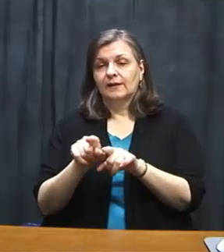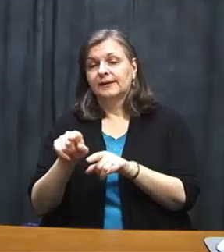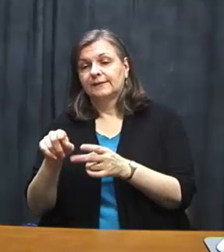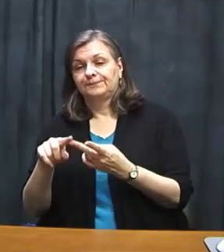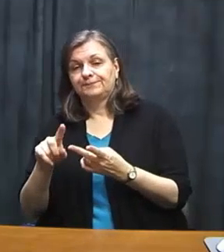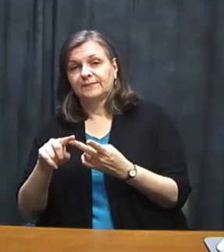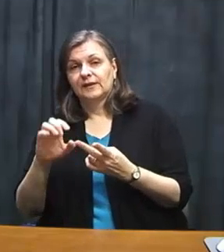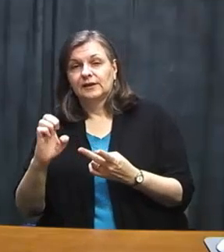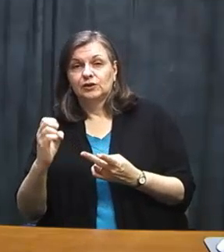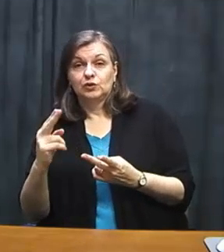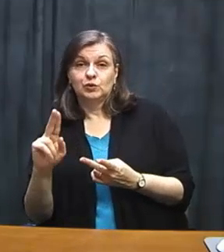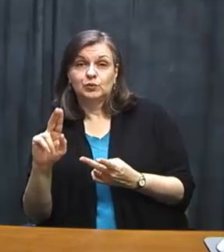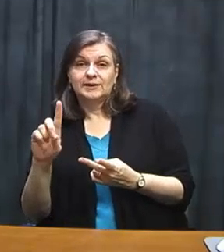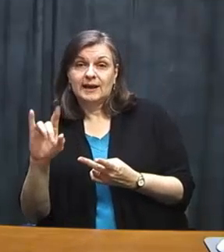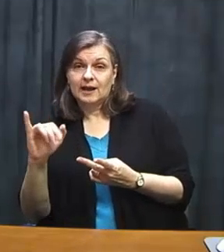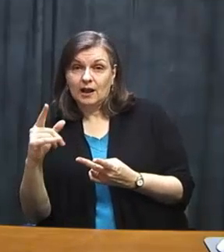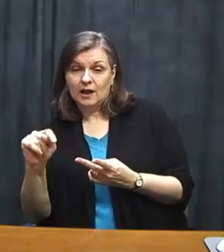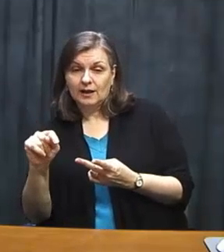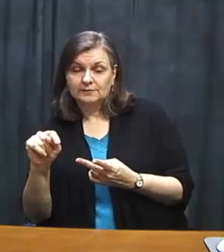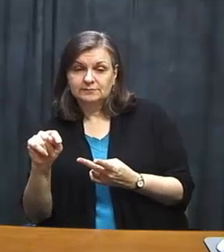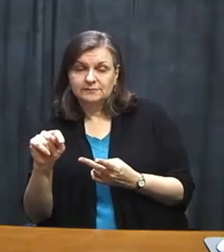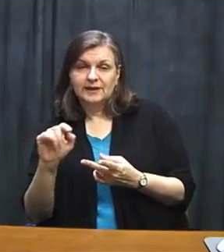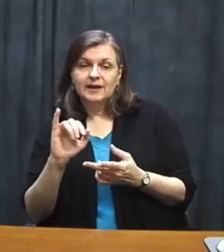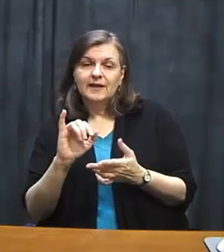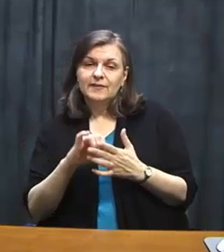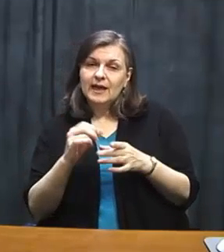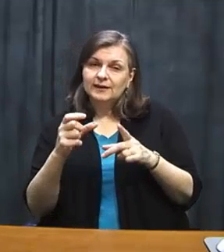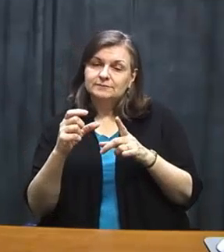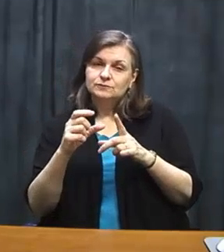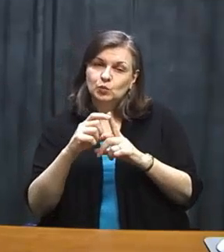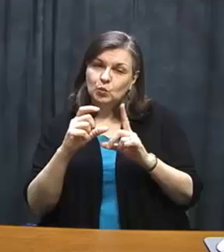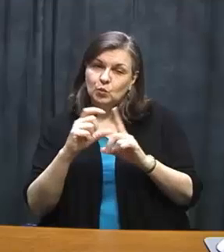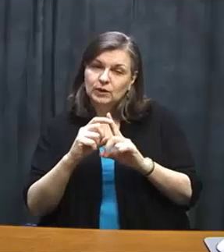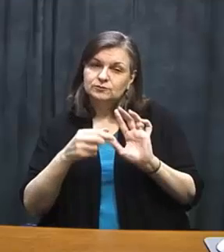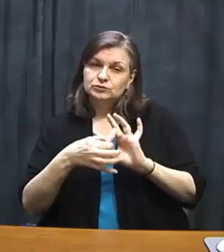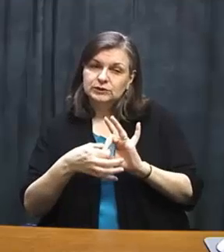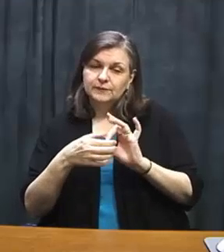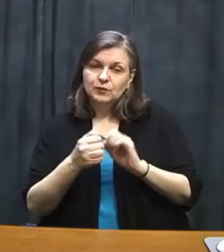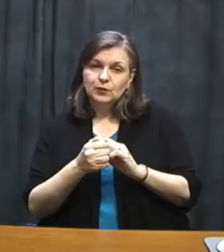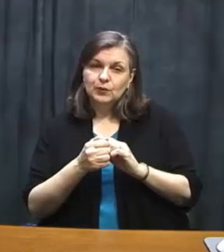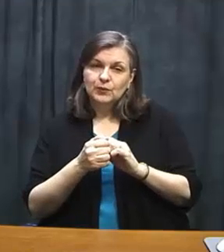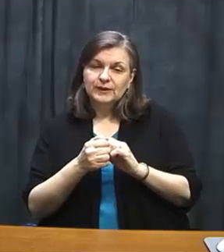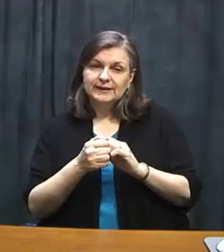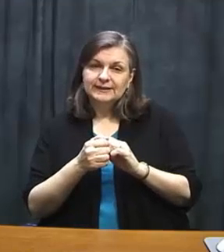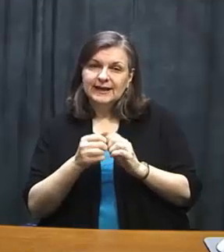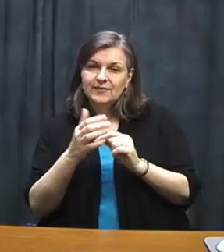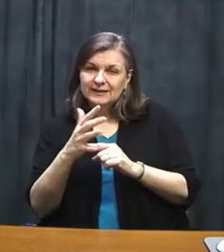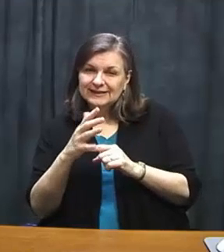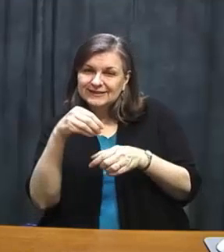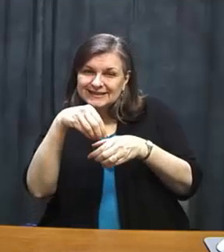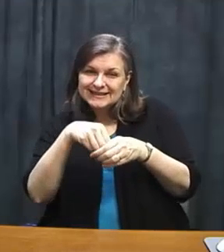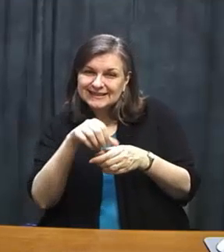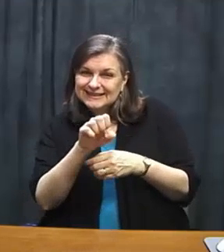refers to the embryonic leaf that would be found inside a seed if you cut it open